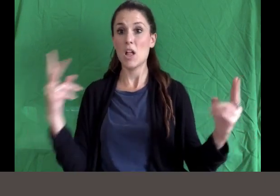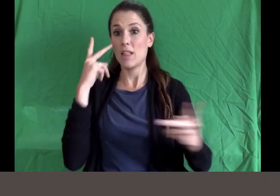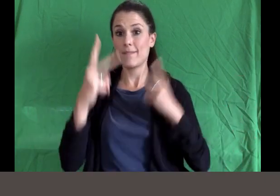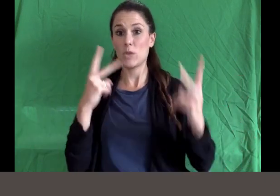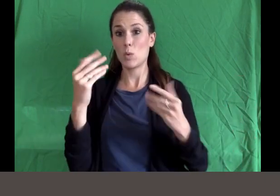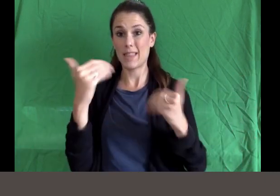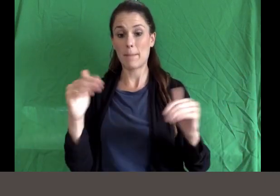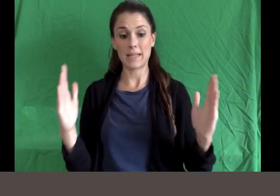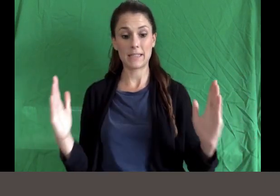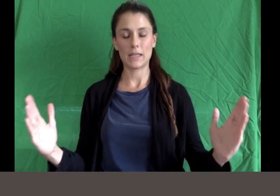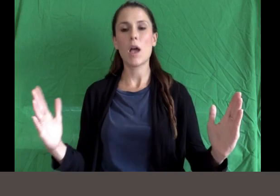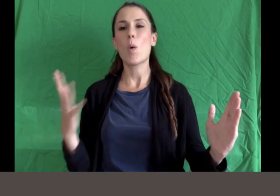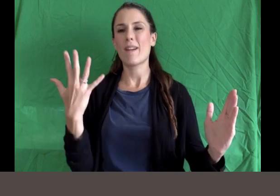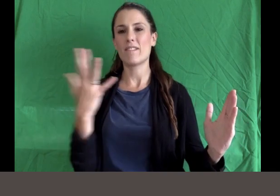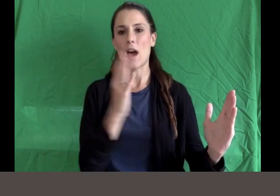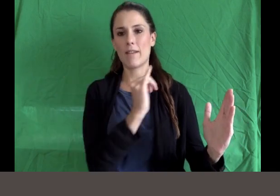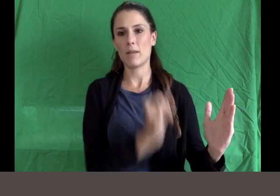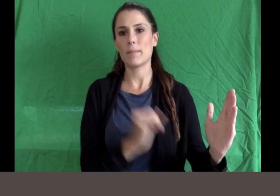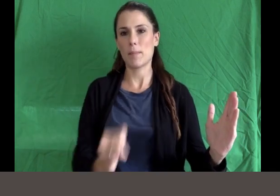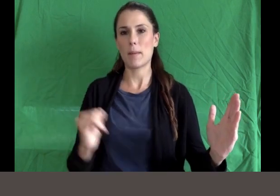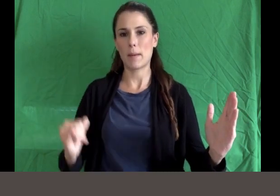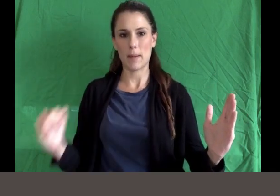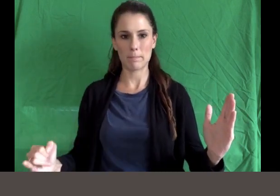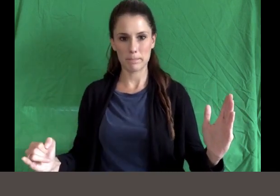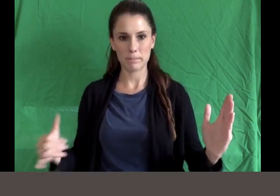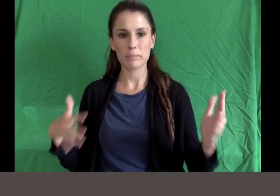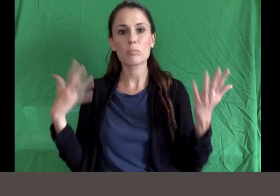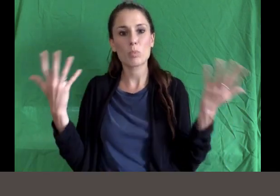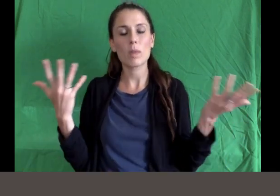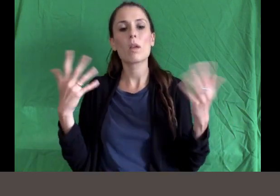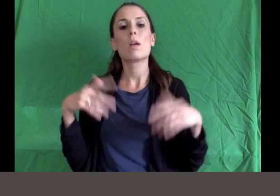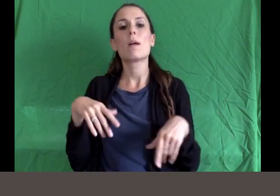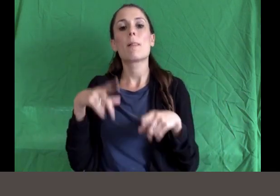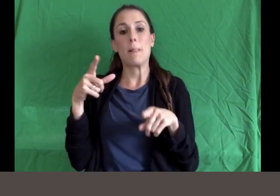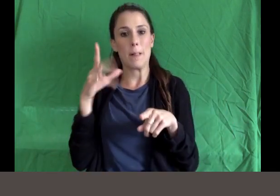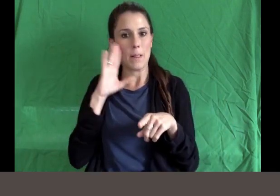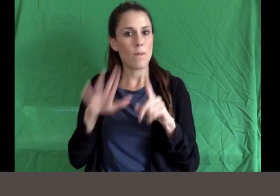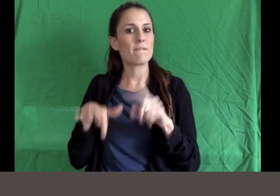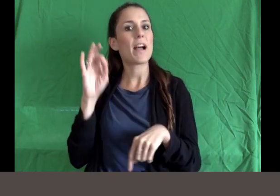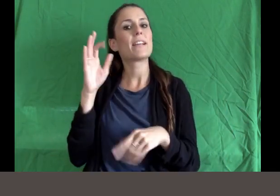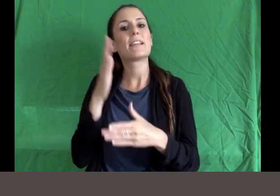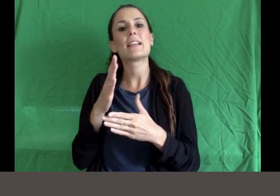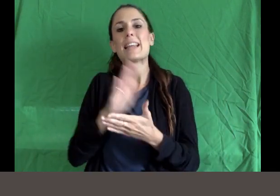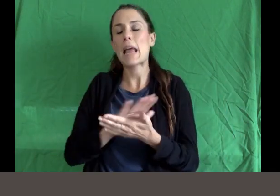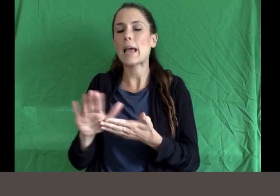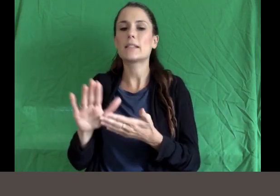of bins that i supplied plus one and so here this result looks very similar to the auto locator but